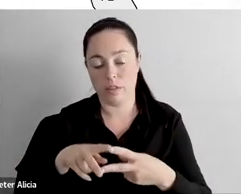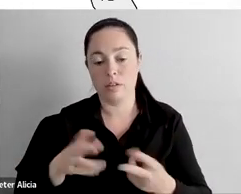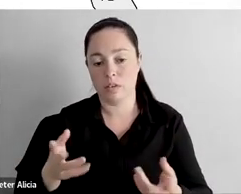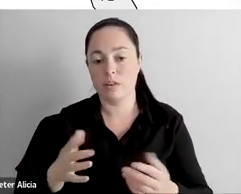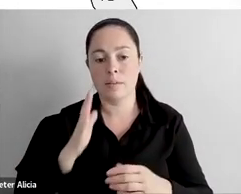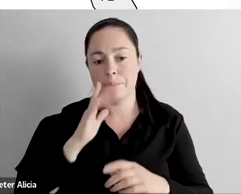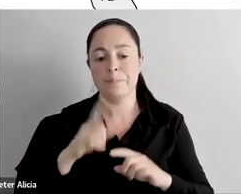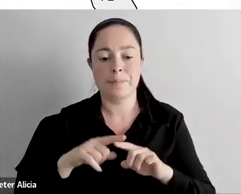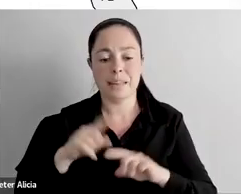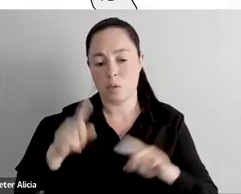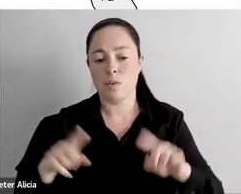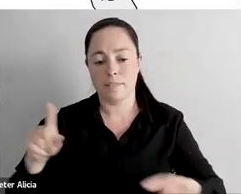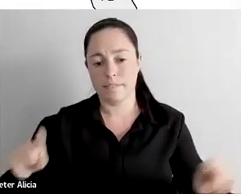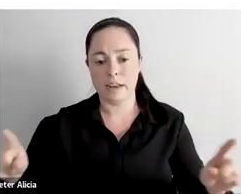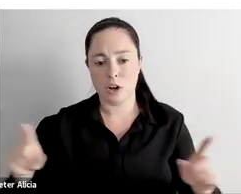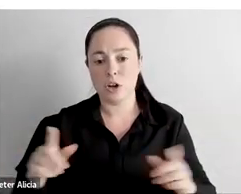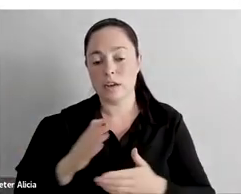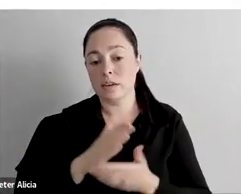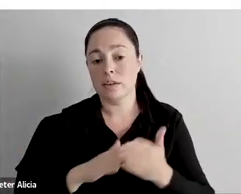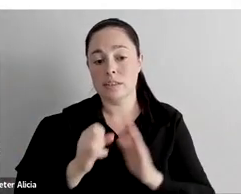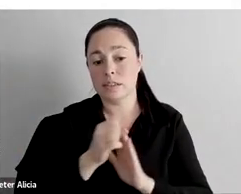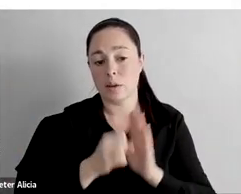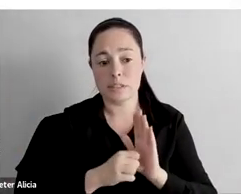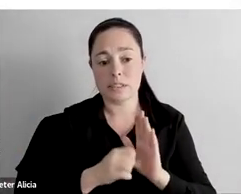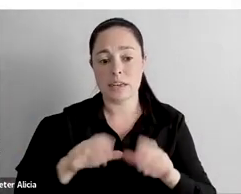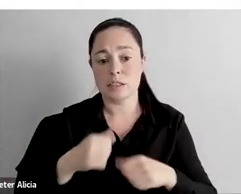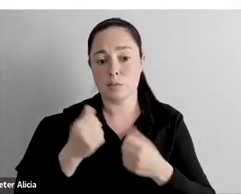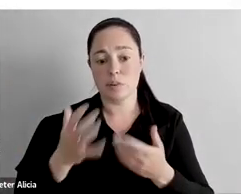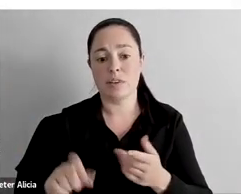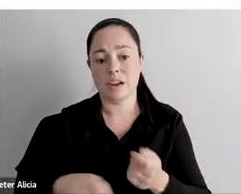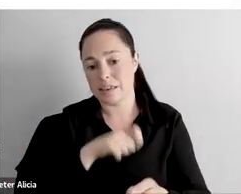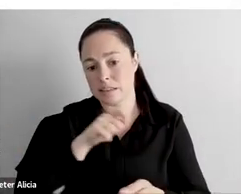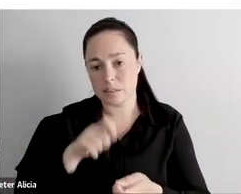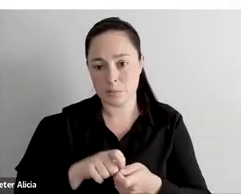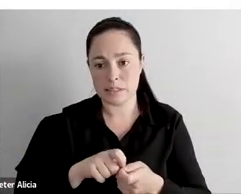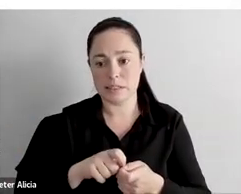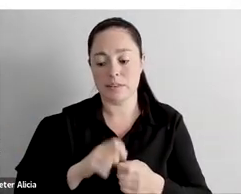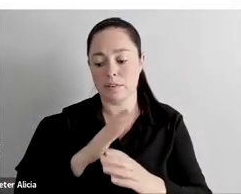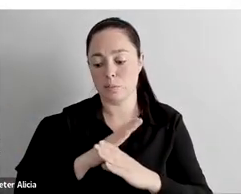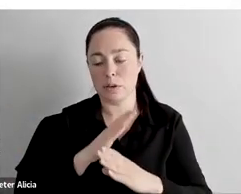Some states provide explicit protections for certain, I'm sorry,